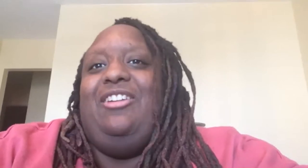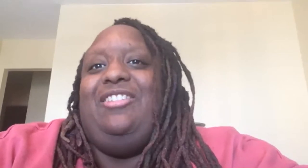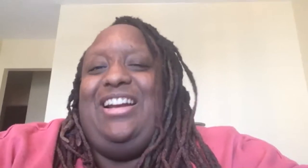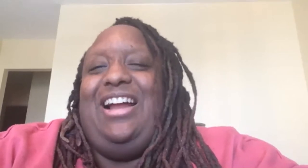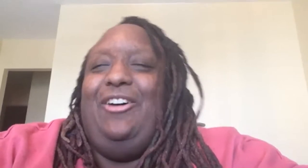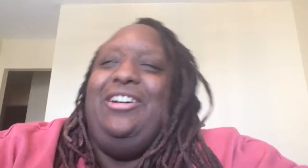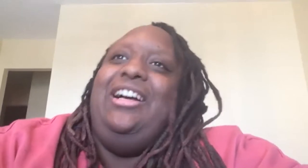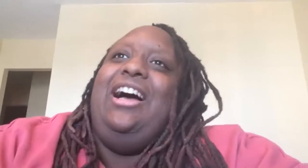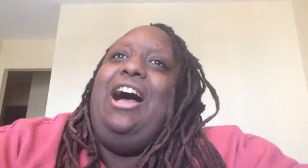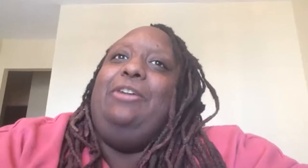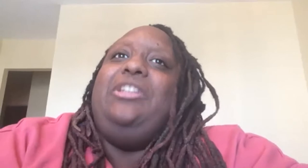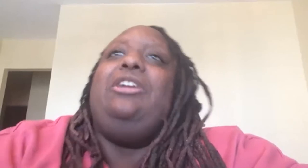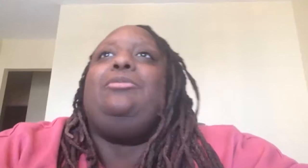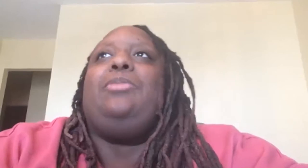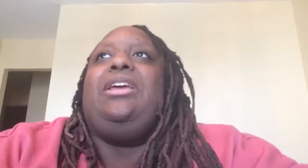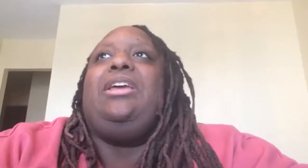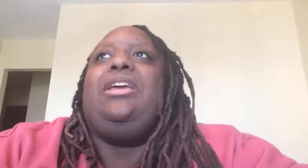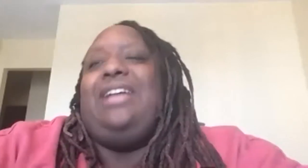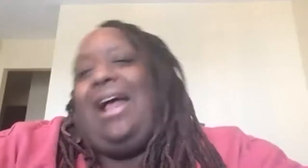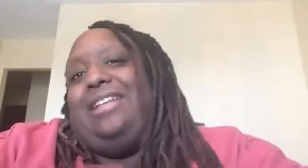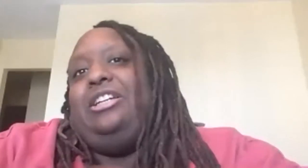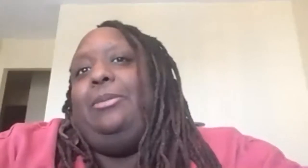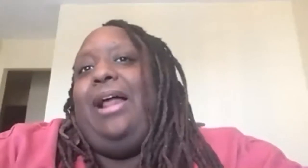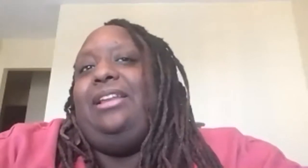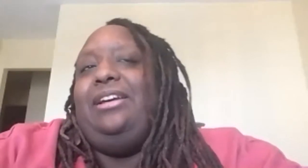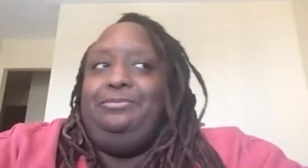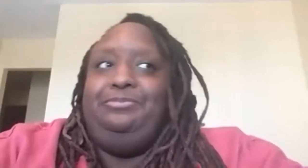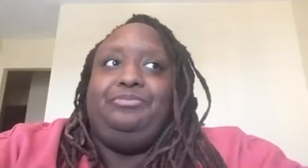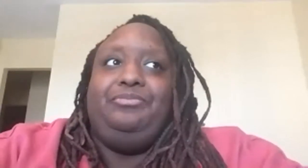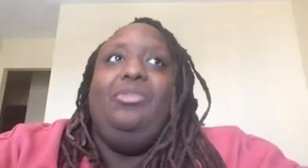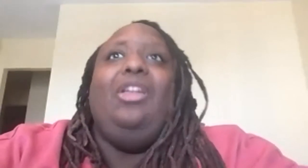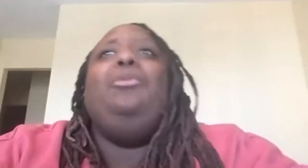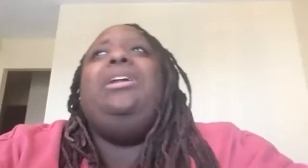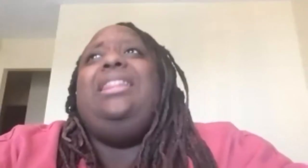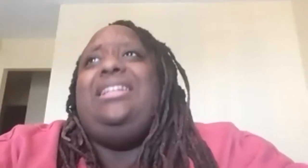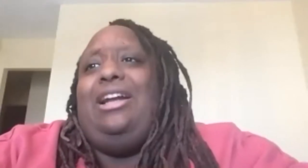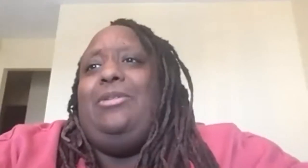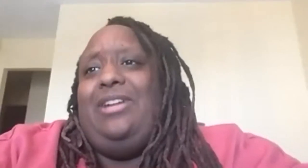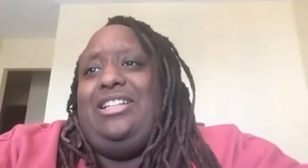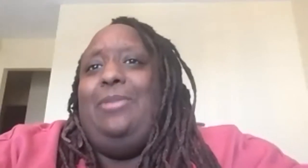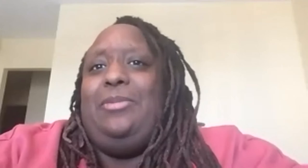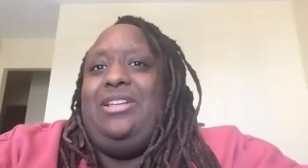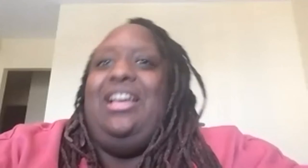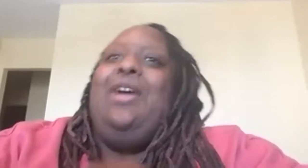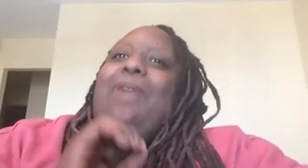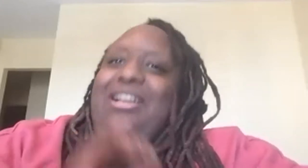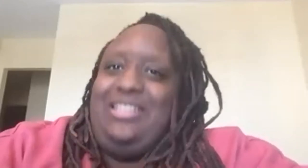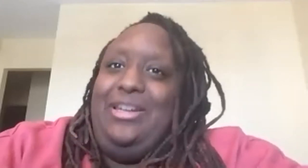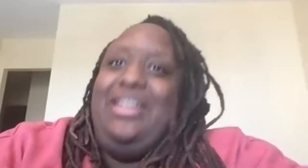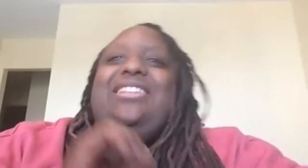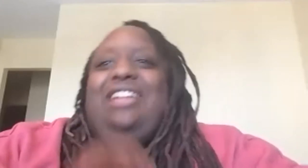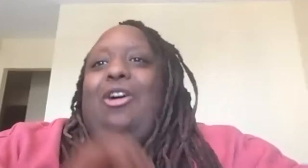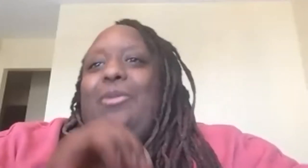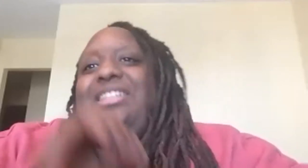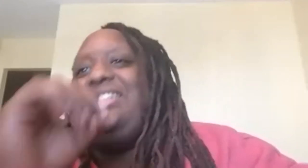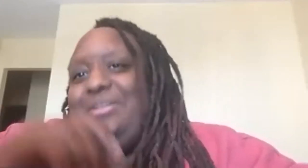In terms of actually casting your ballot, one of the things I always try to tell people is proximity is not always accessibility.